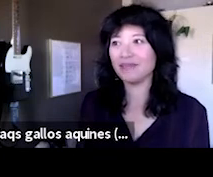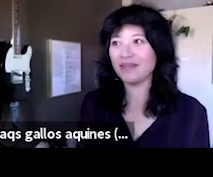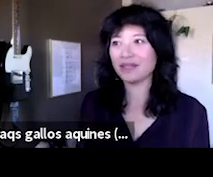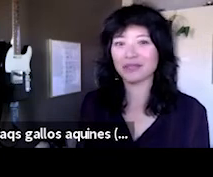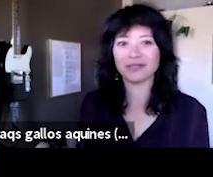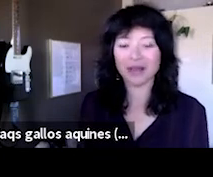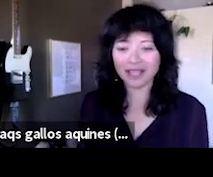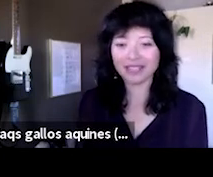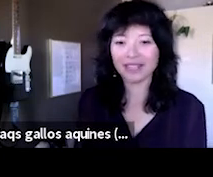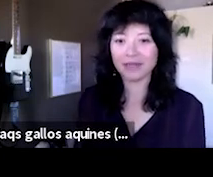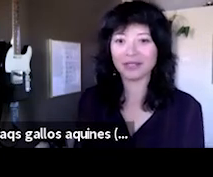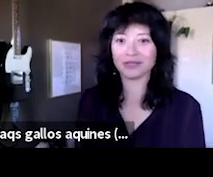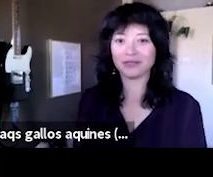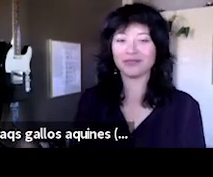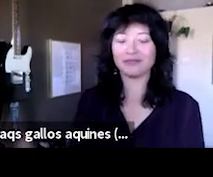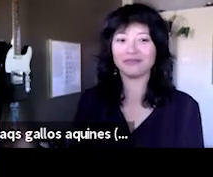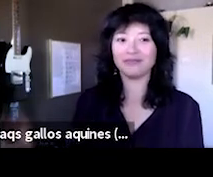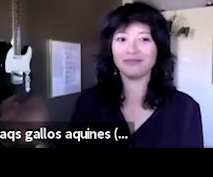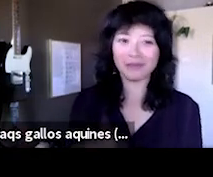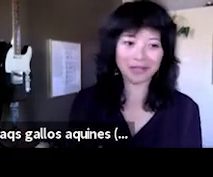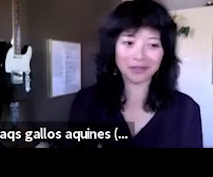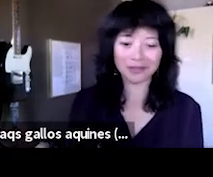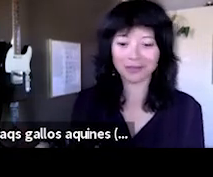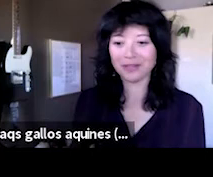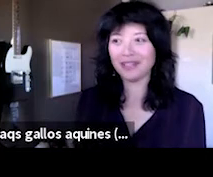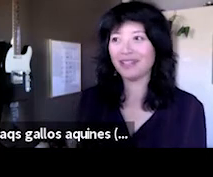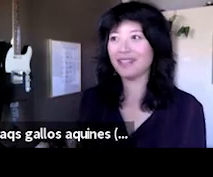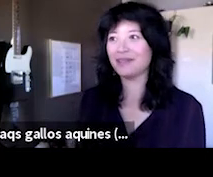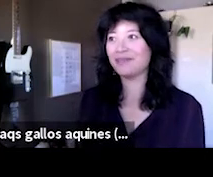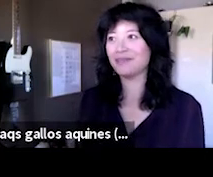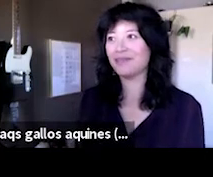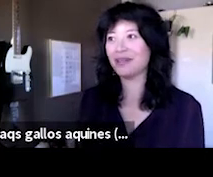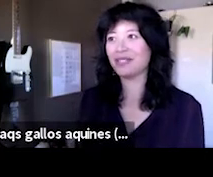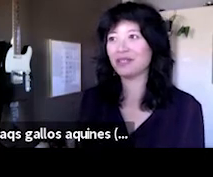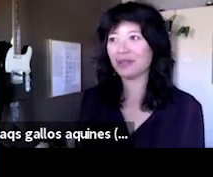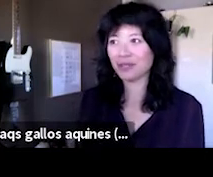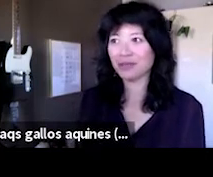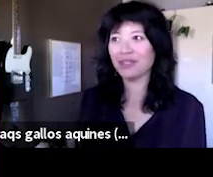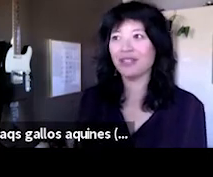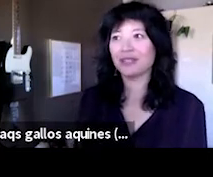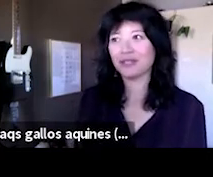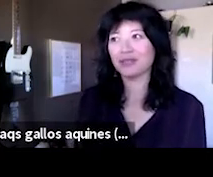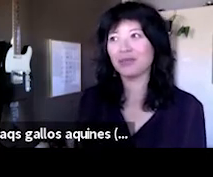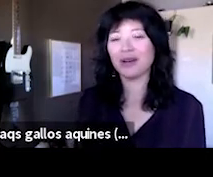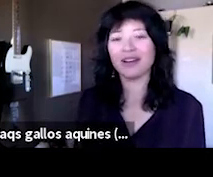mentors of mine and mentors of my mentors, so Marichu Antonio, Teresa Woo-Paw,